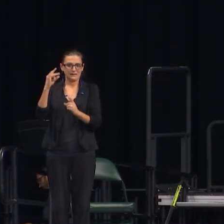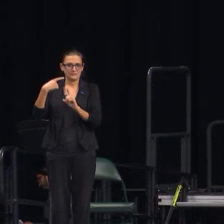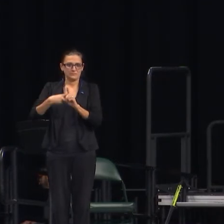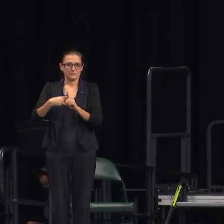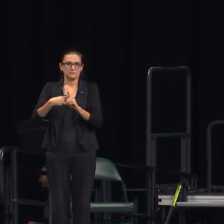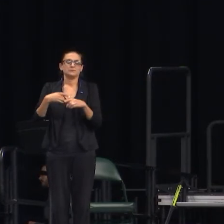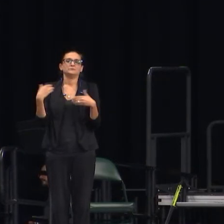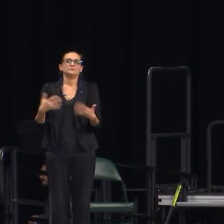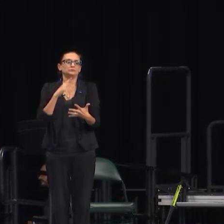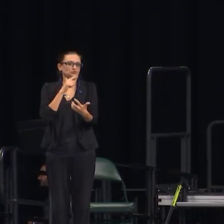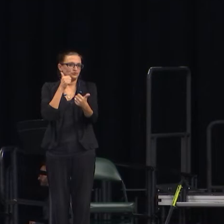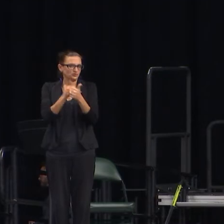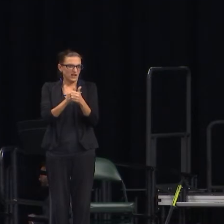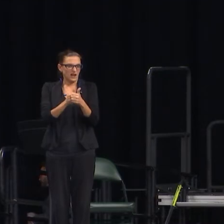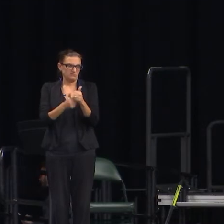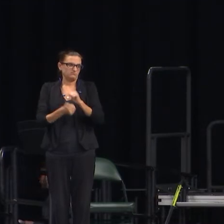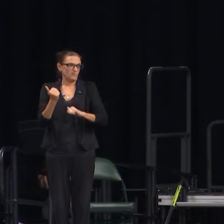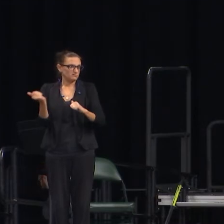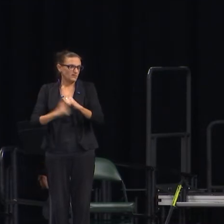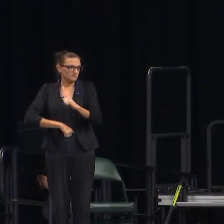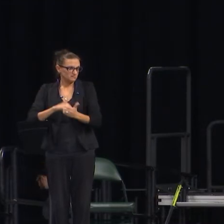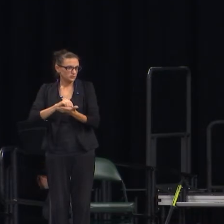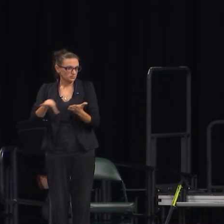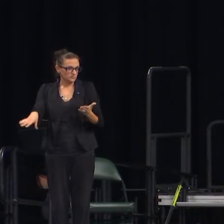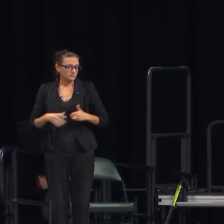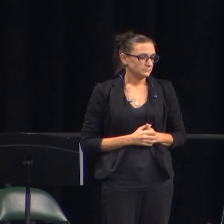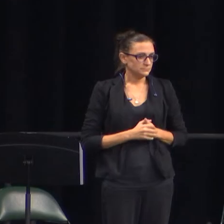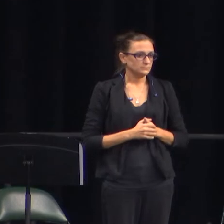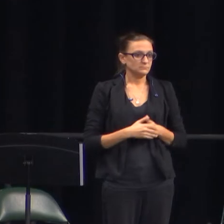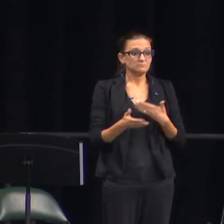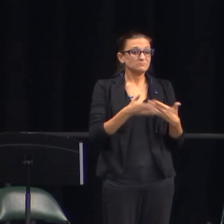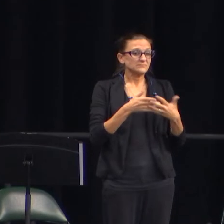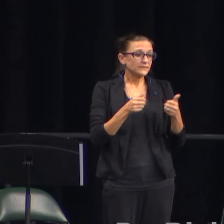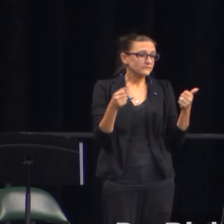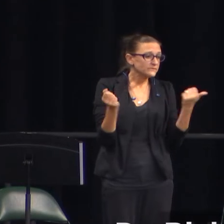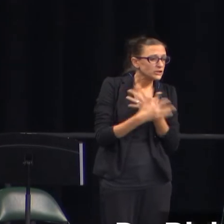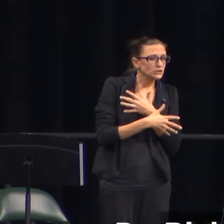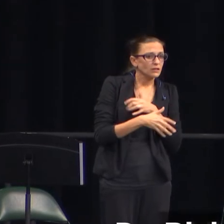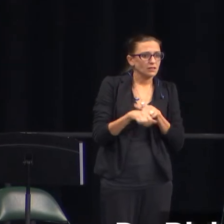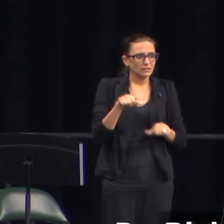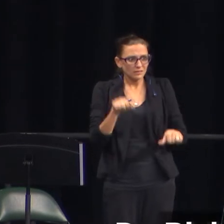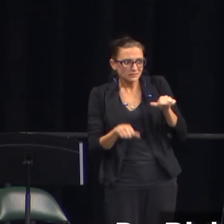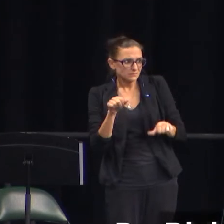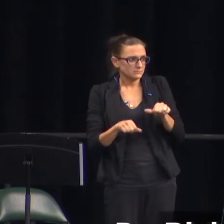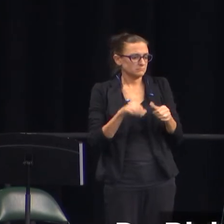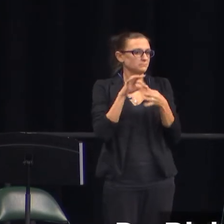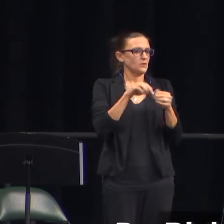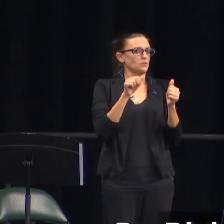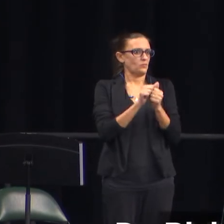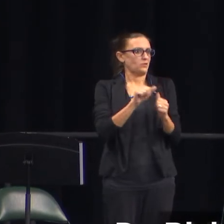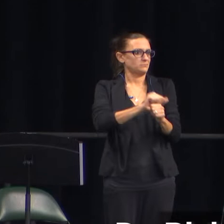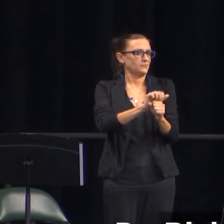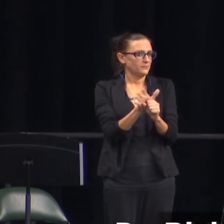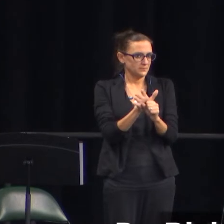have tested even the strongest of students. Despite the fears and uncertainty surrounding the global pandemic,